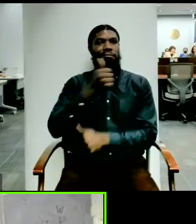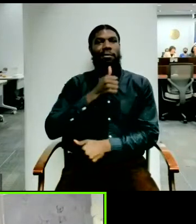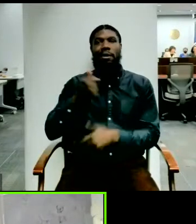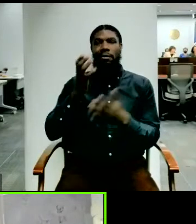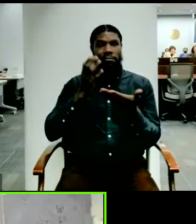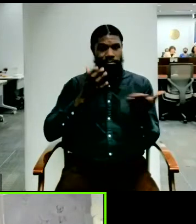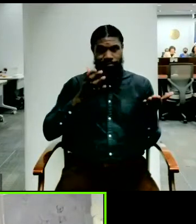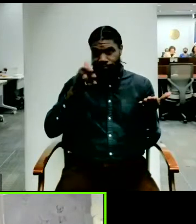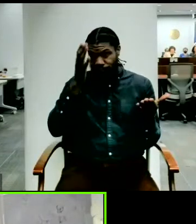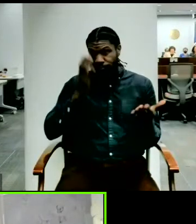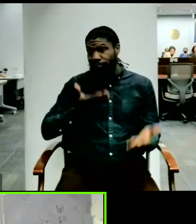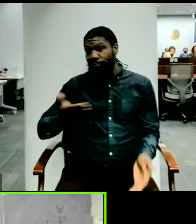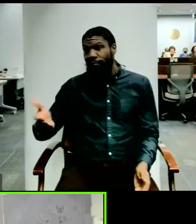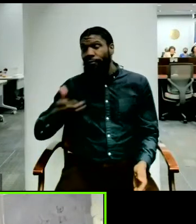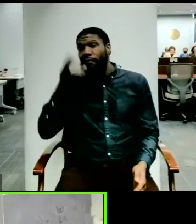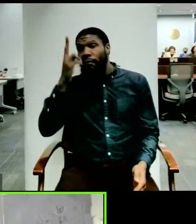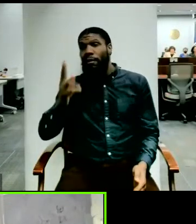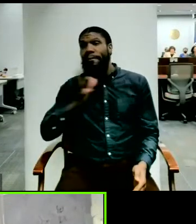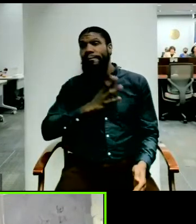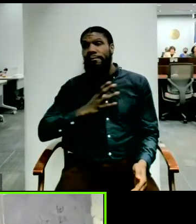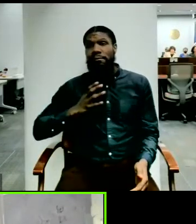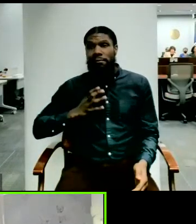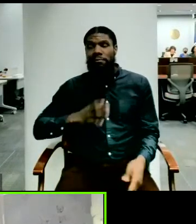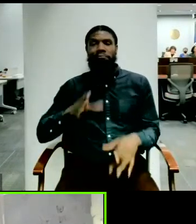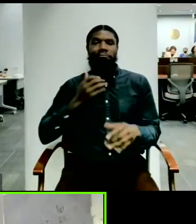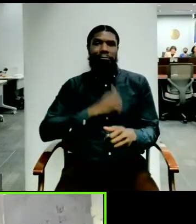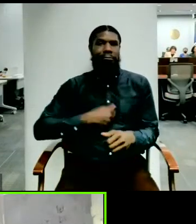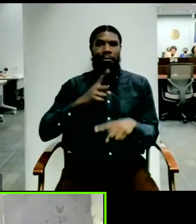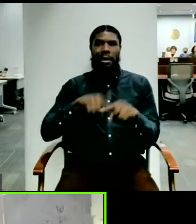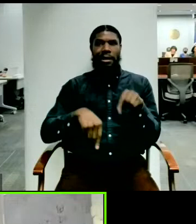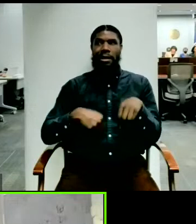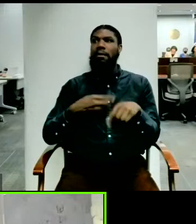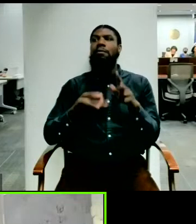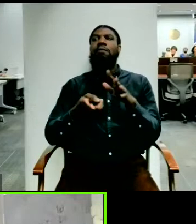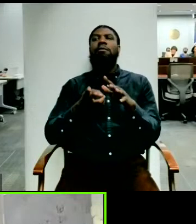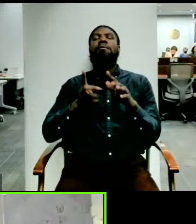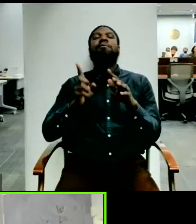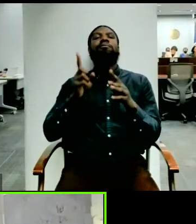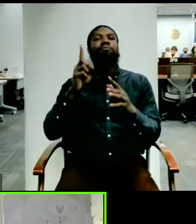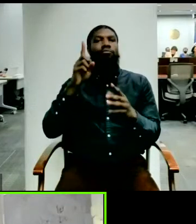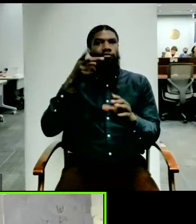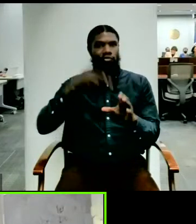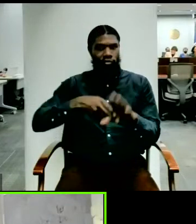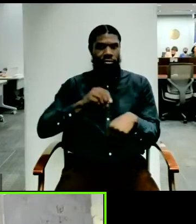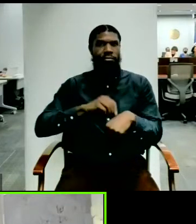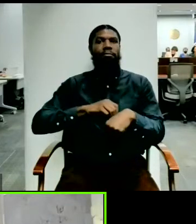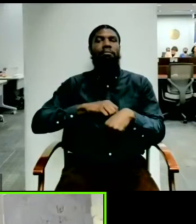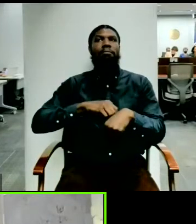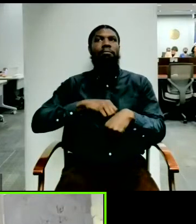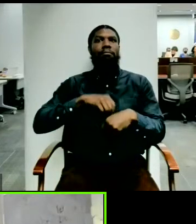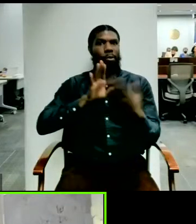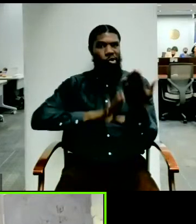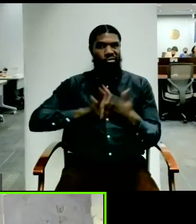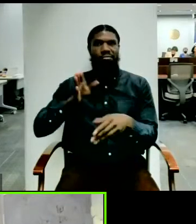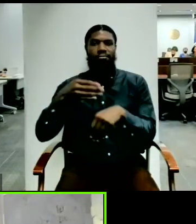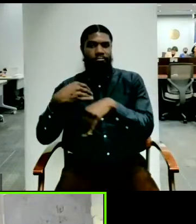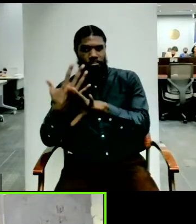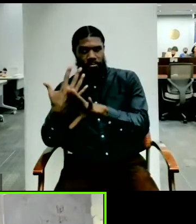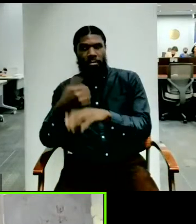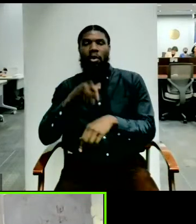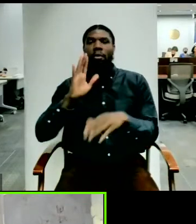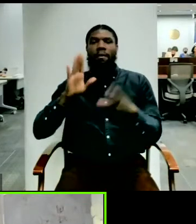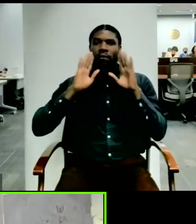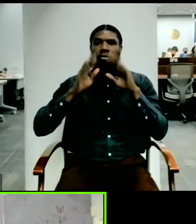today. Sorry I couldn't be here in person. I’ll be focusing on LGTBQ + and people with disabilities.